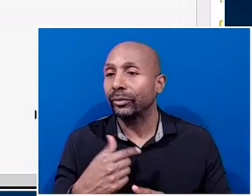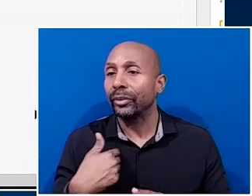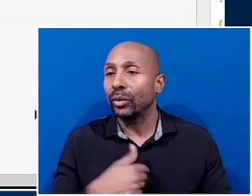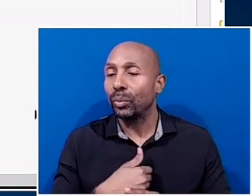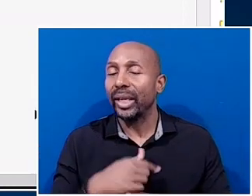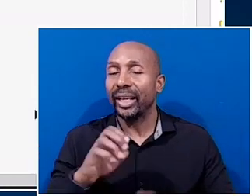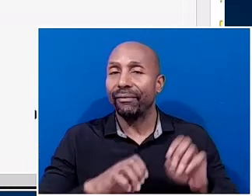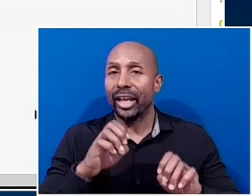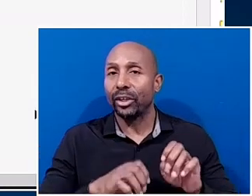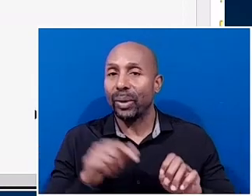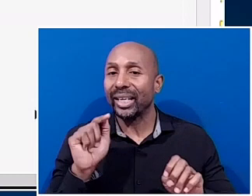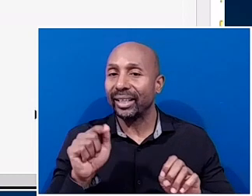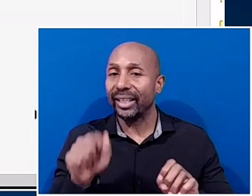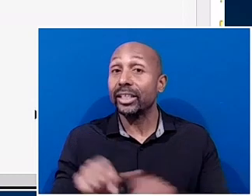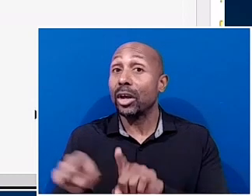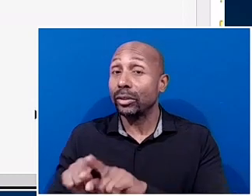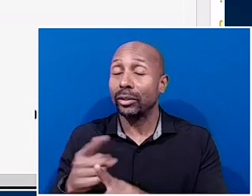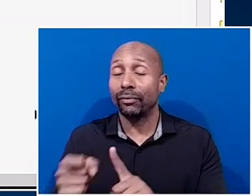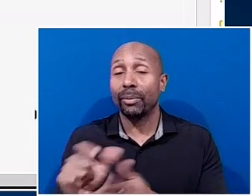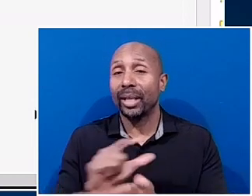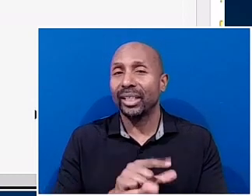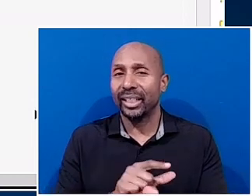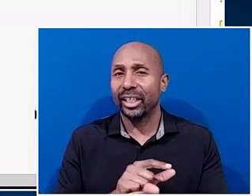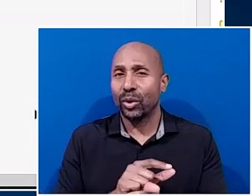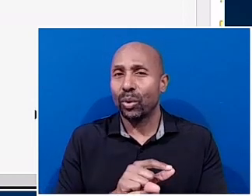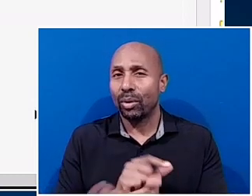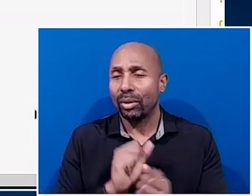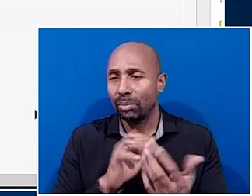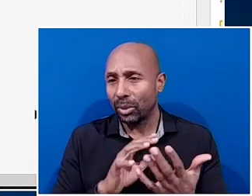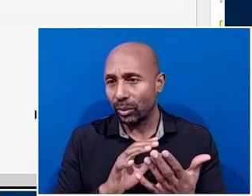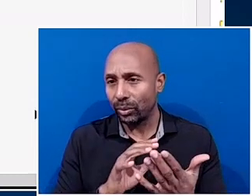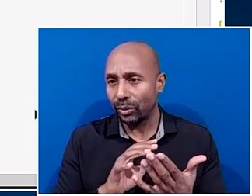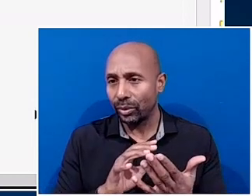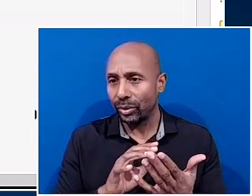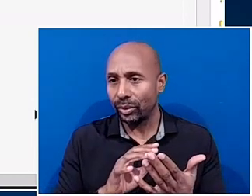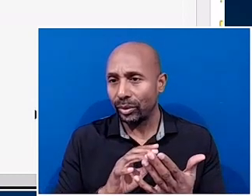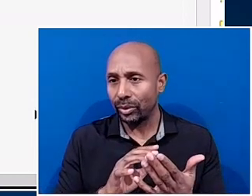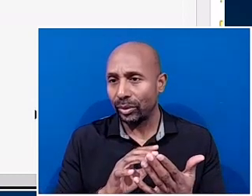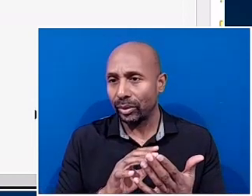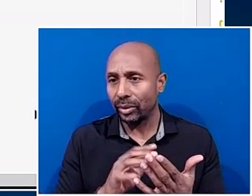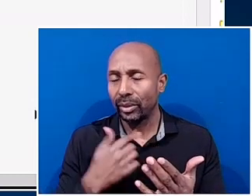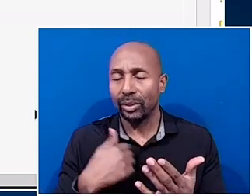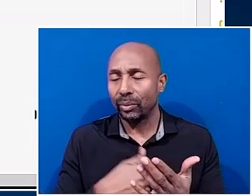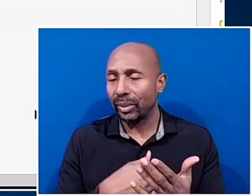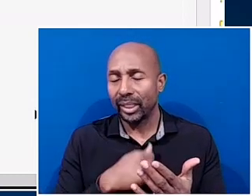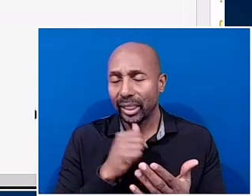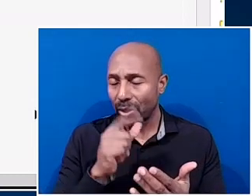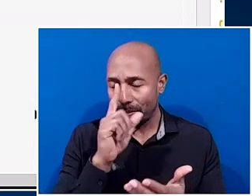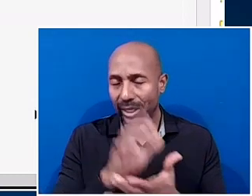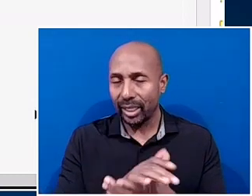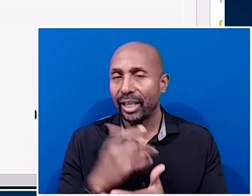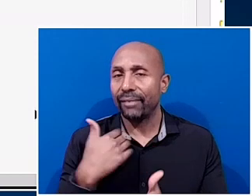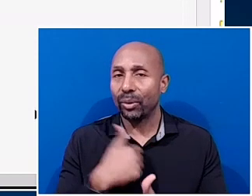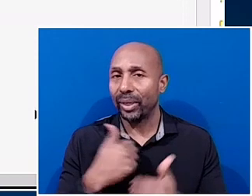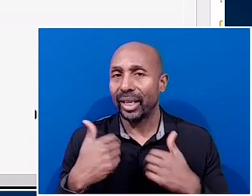perspective, and ultimately, we determined that we don't believe that we have the ability to fully consider a student who